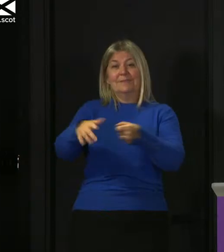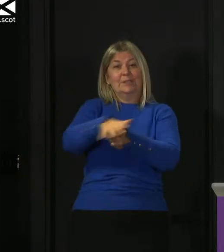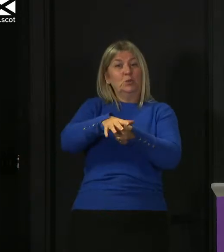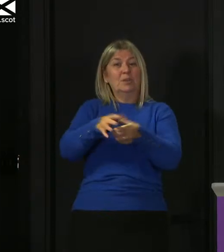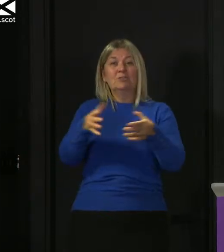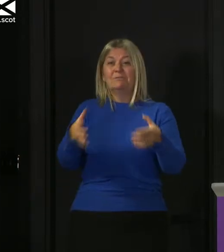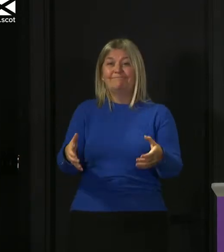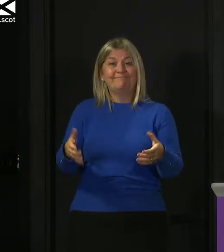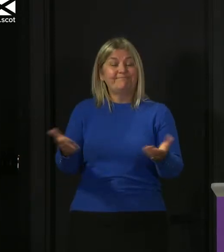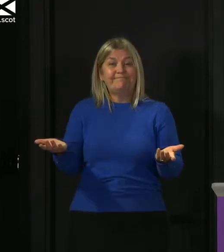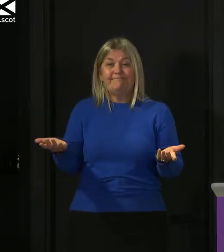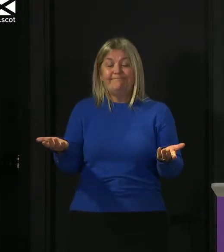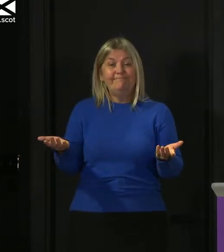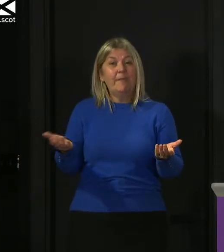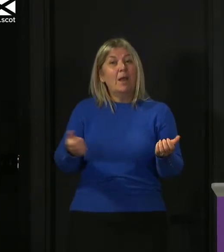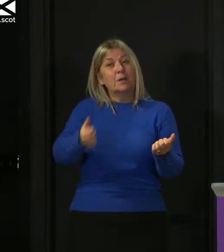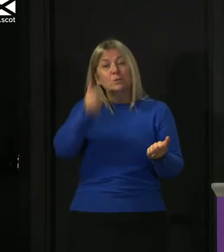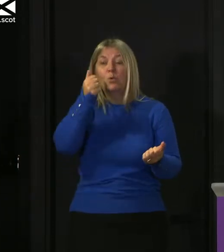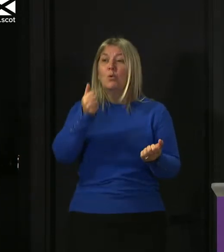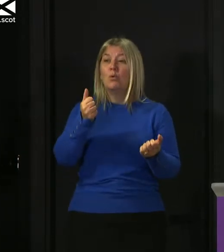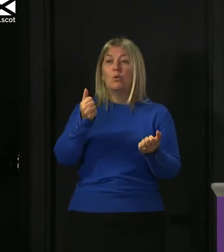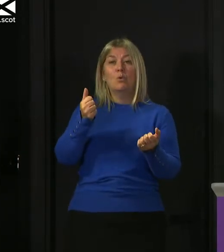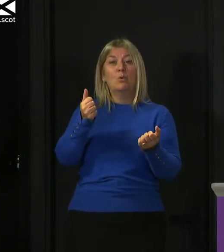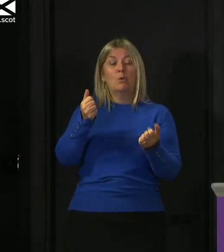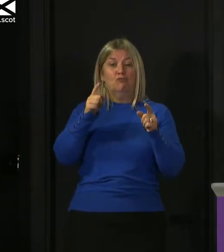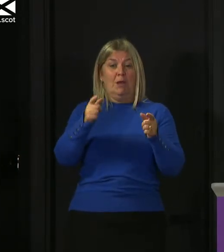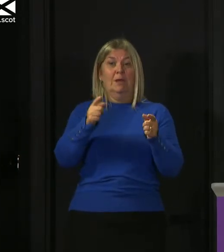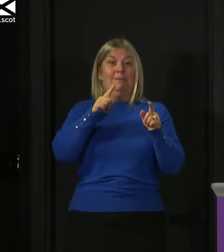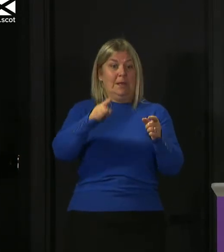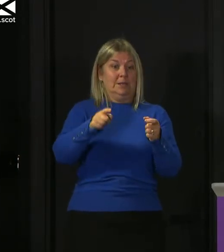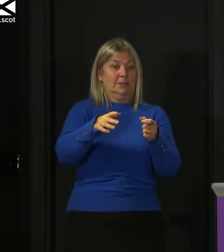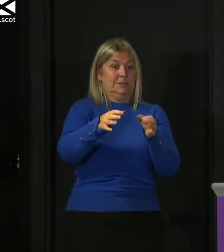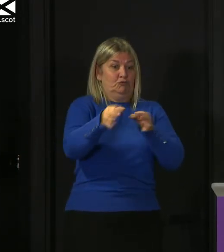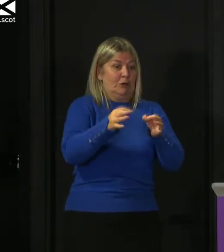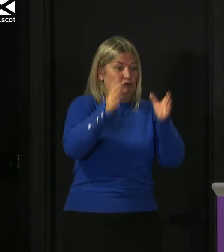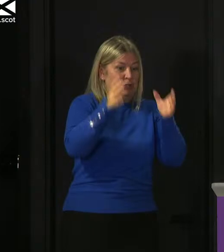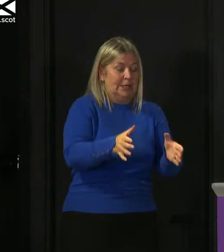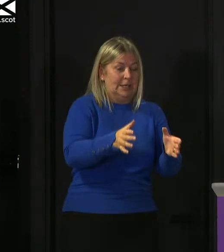knowing that everything we do to try to manage that situation has consequences elsewhere and we